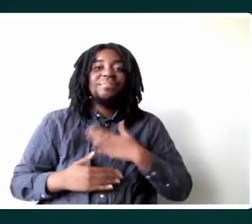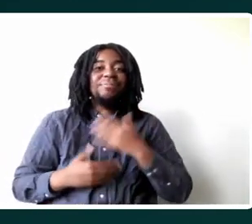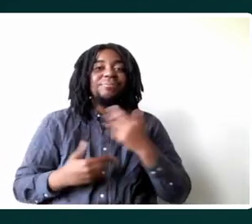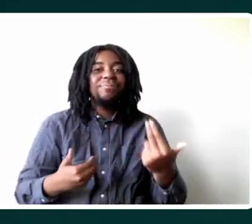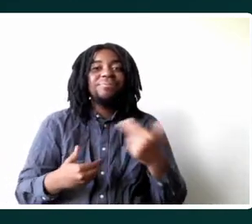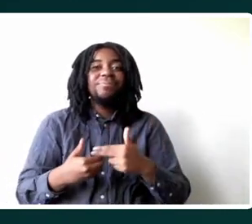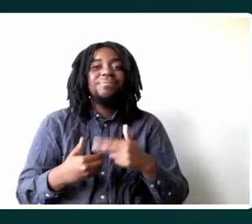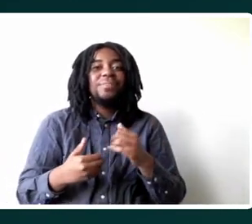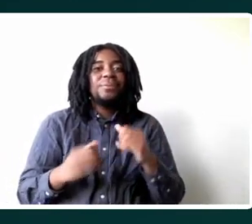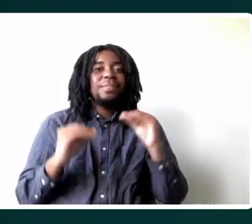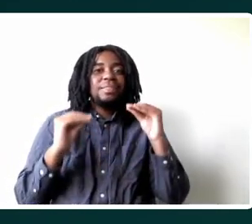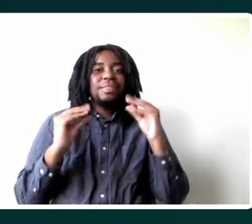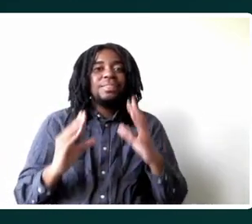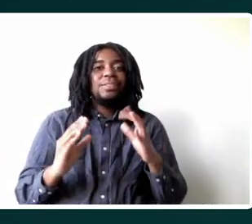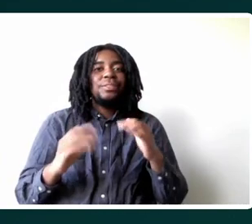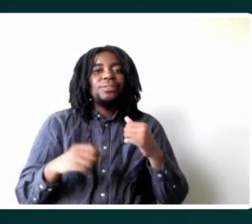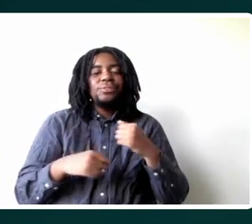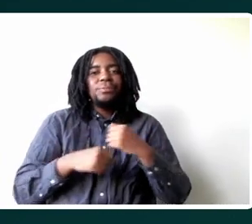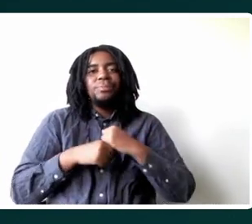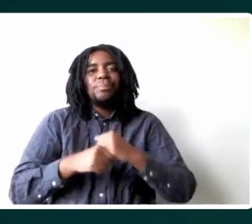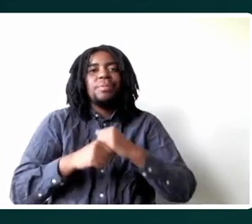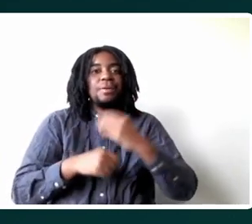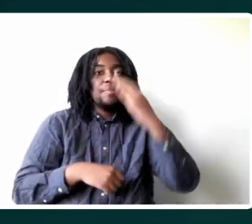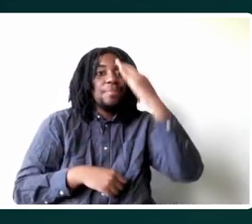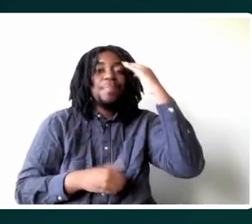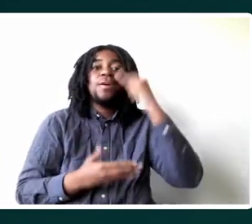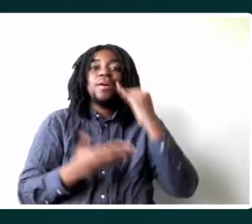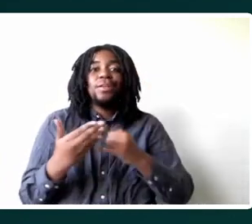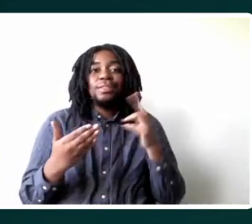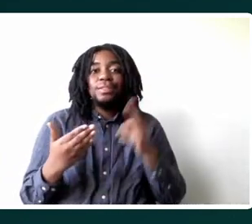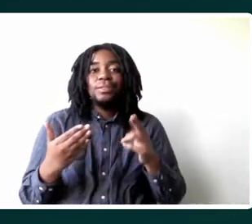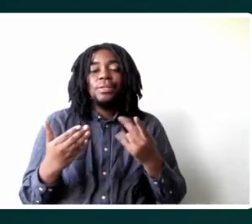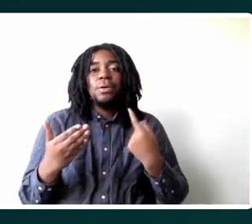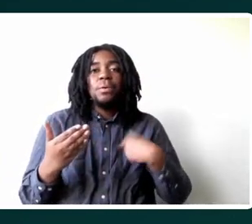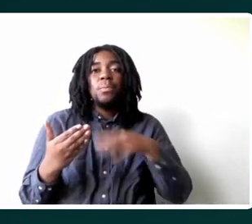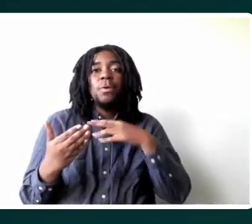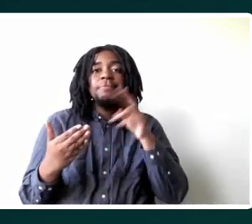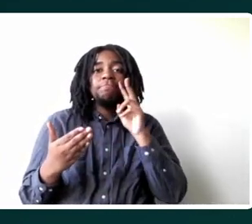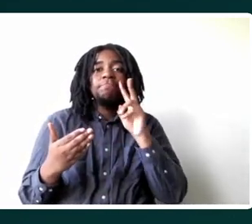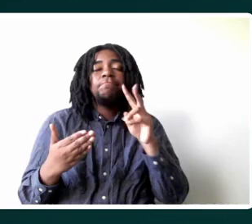Black Arts History. We are going to be looking at "A Bold and Beautiful Vision," which is an